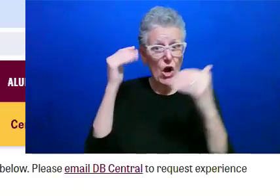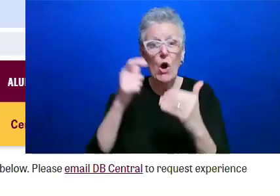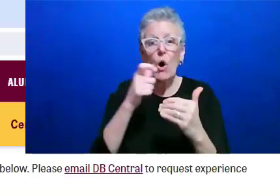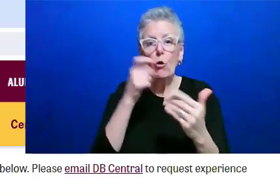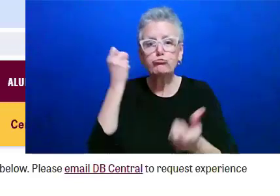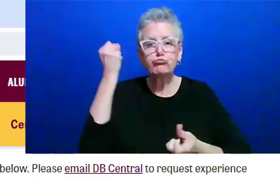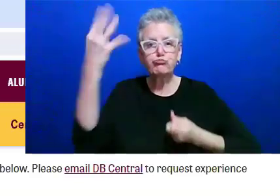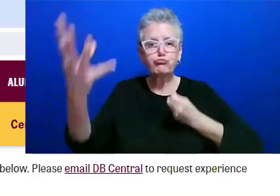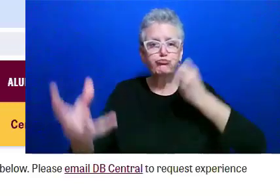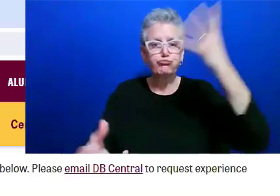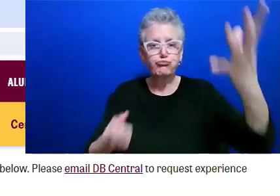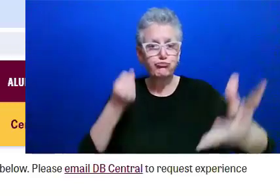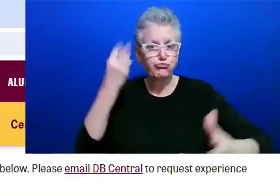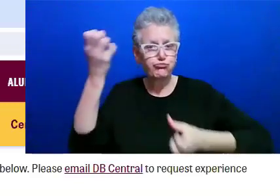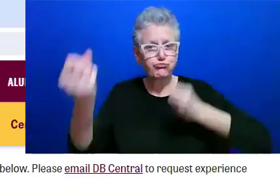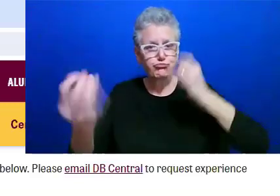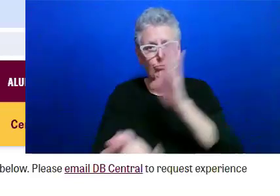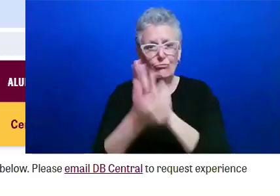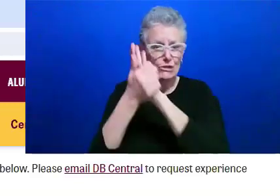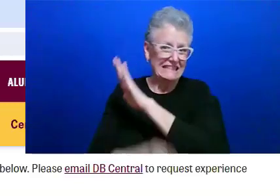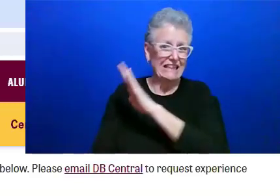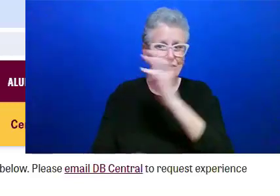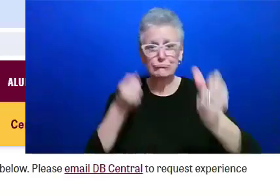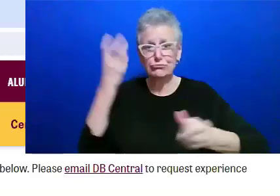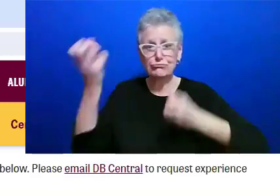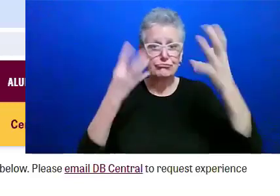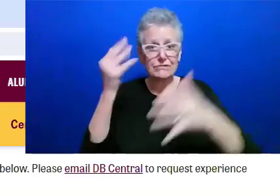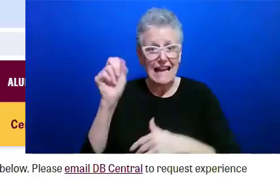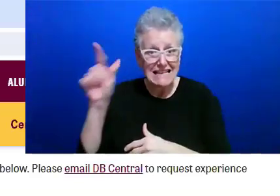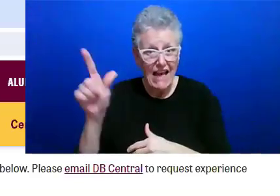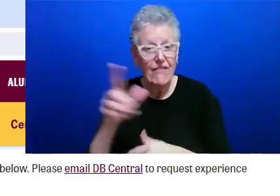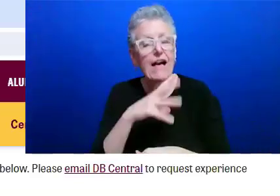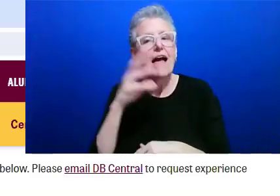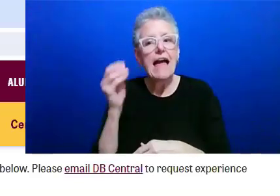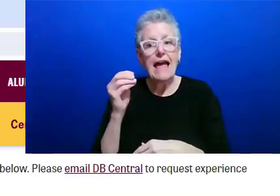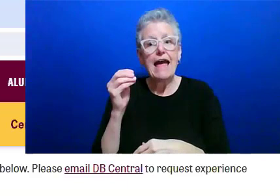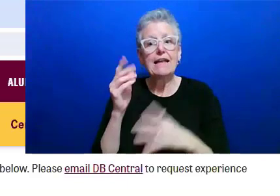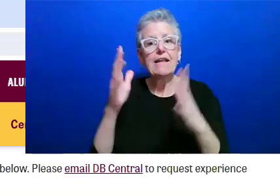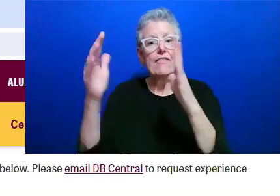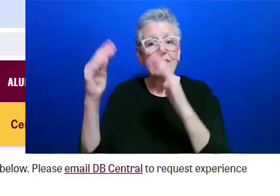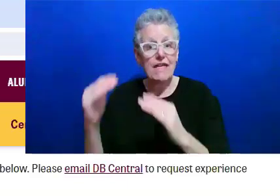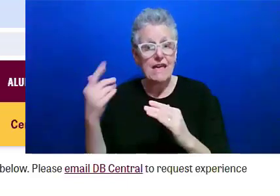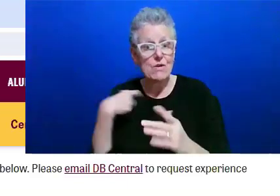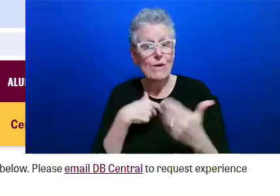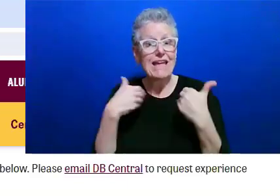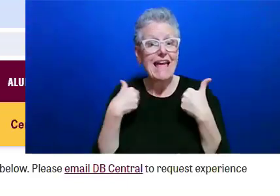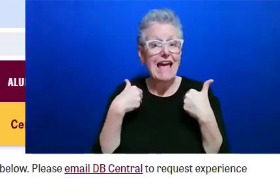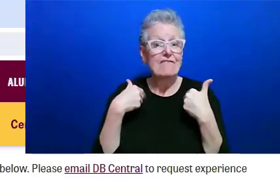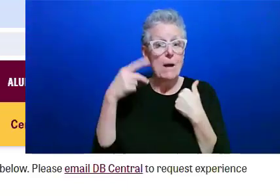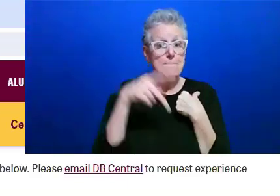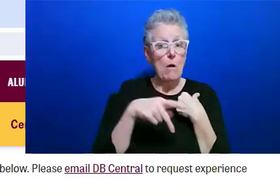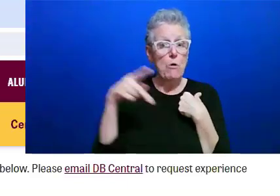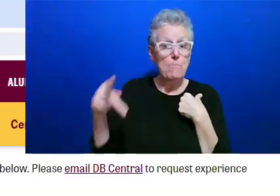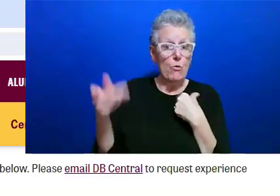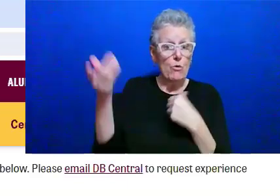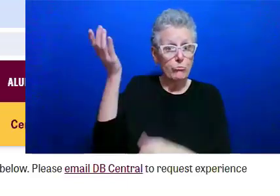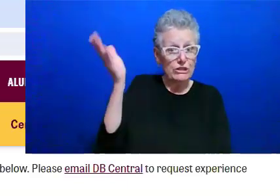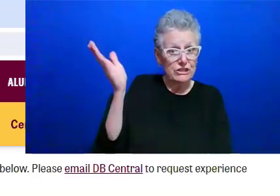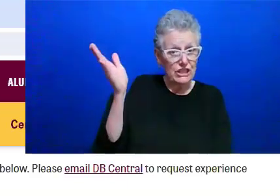in fluent ASL, and then we have a PowerPoint presentation for each book